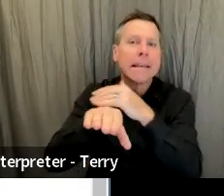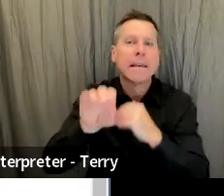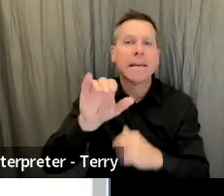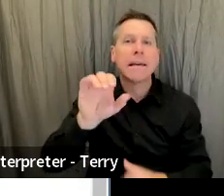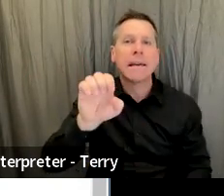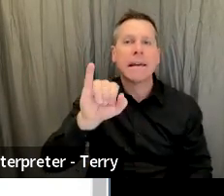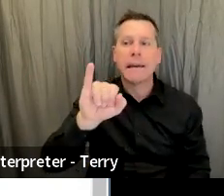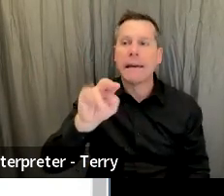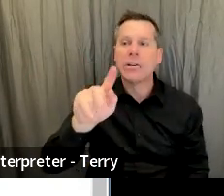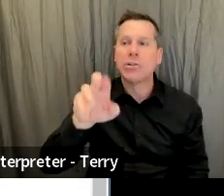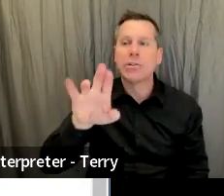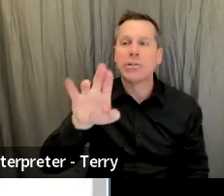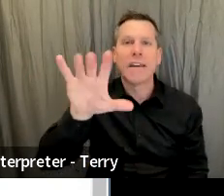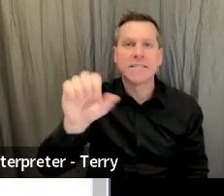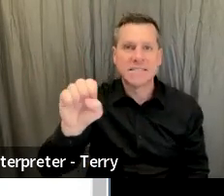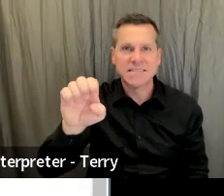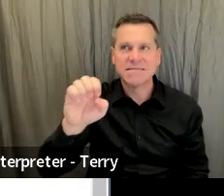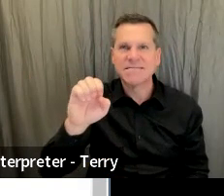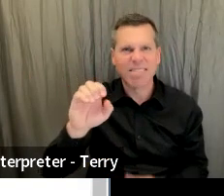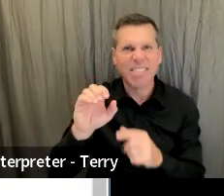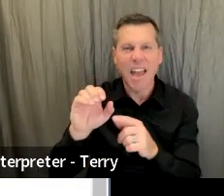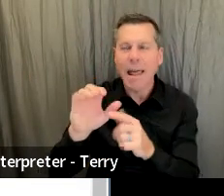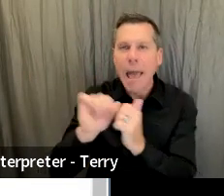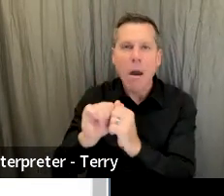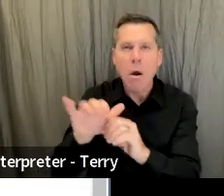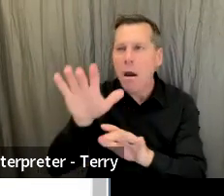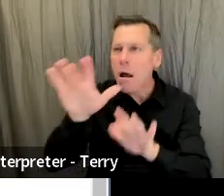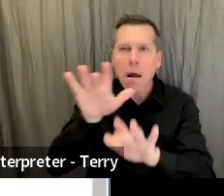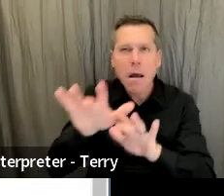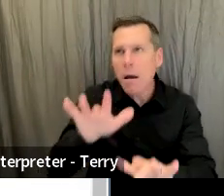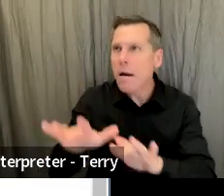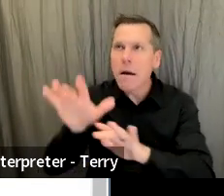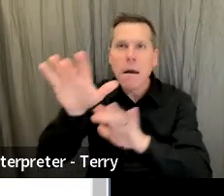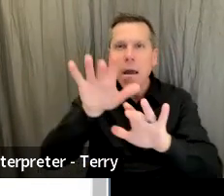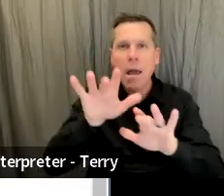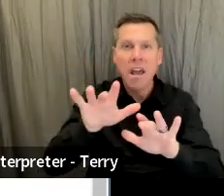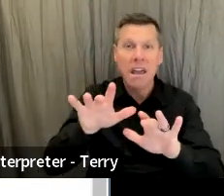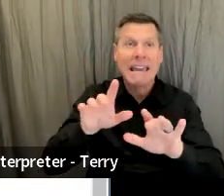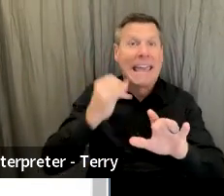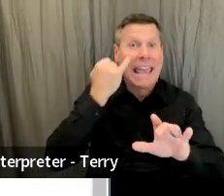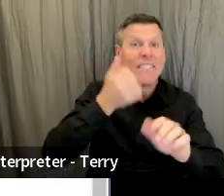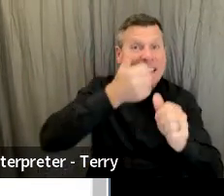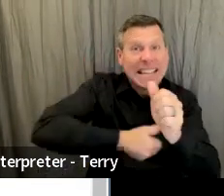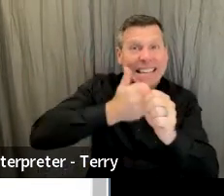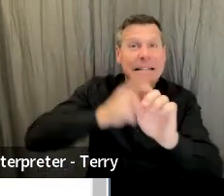And so the first thing that came to mind is we need to standardize this. We need to have some kind of standard template for every type of page